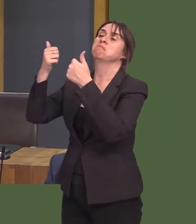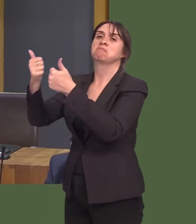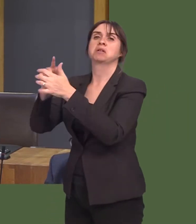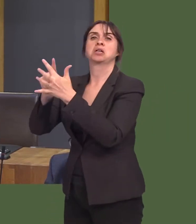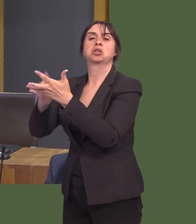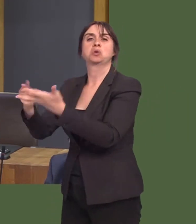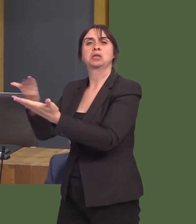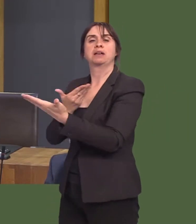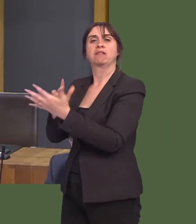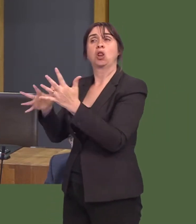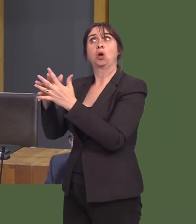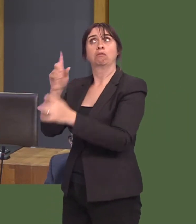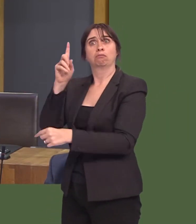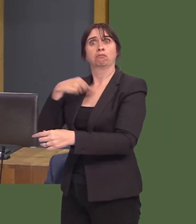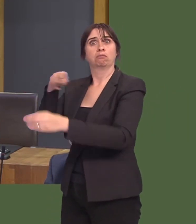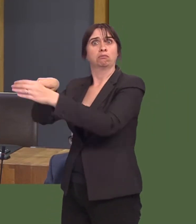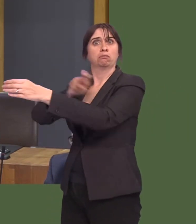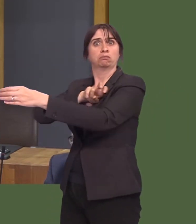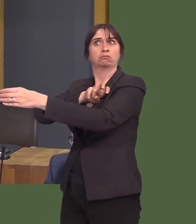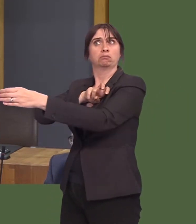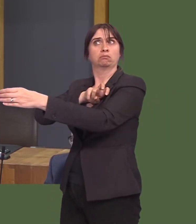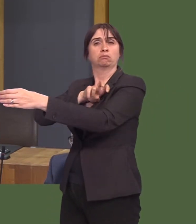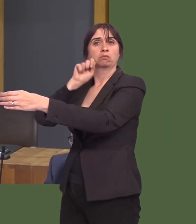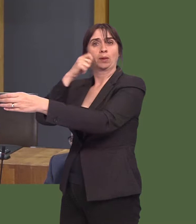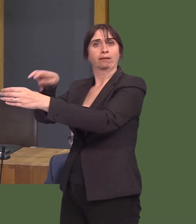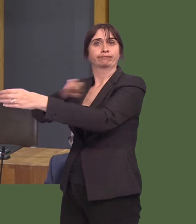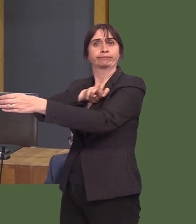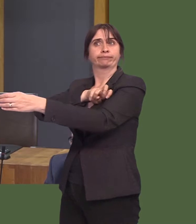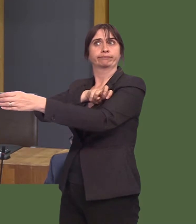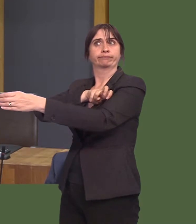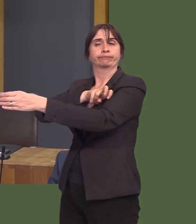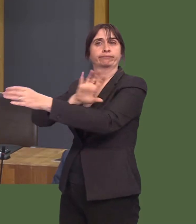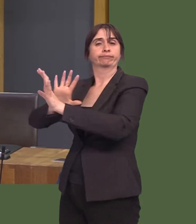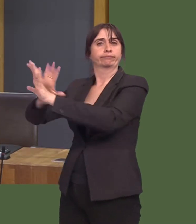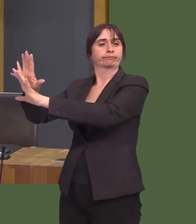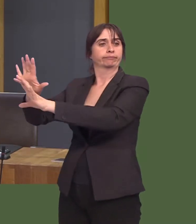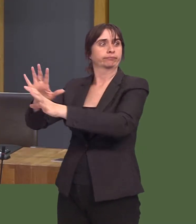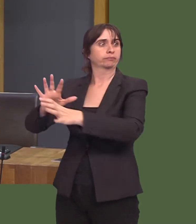As we are leaving the European Union, of course, and Brexit is on the way, what can we do to